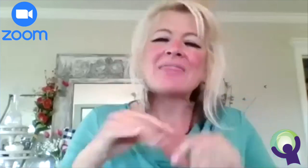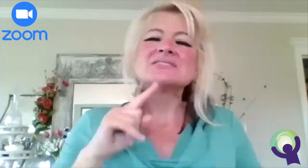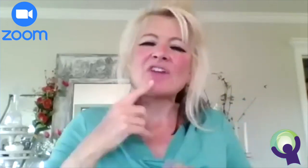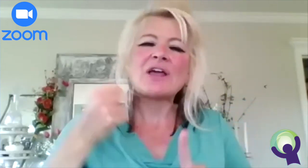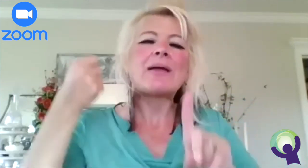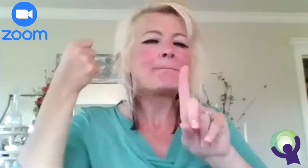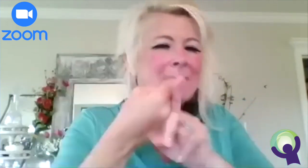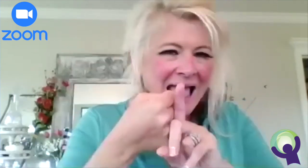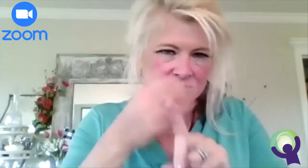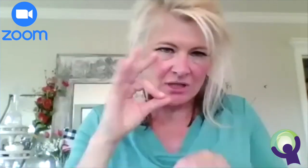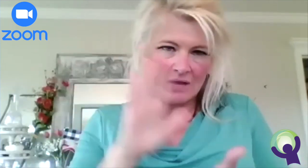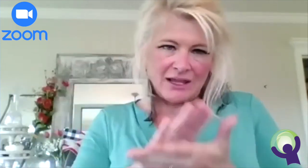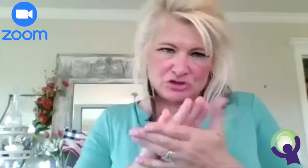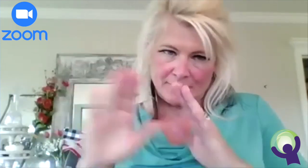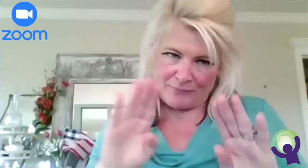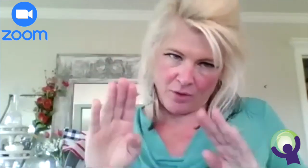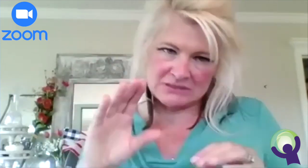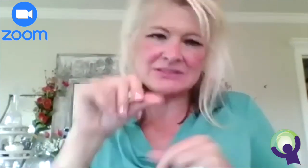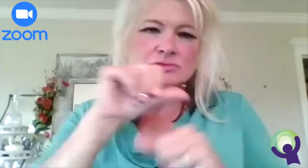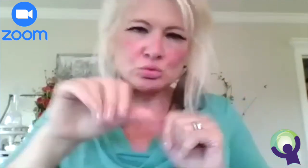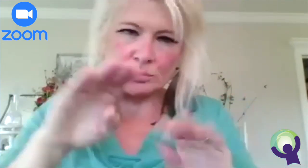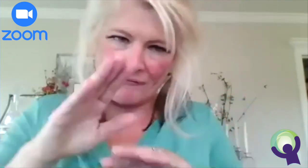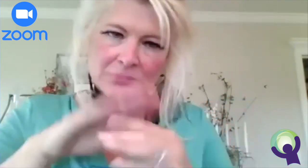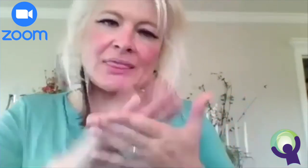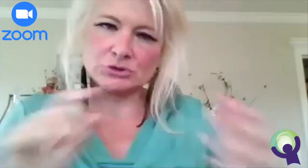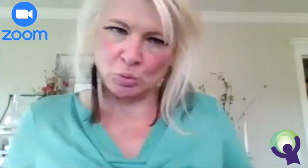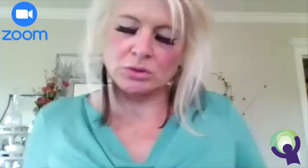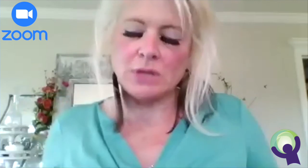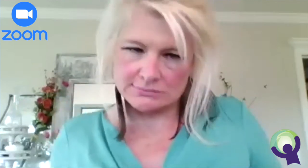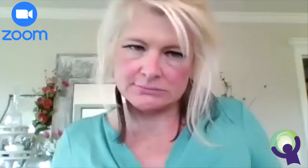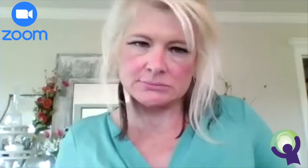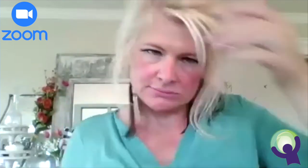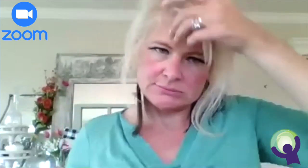because of their second disability. Looking at their